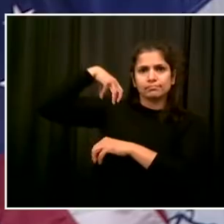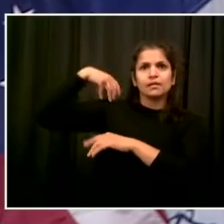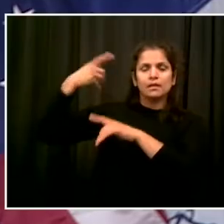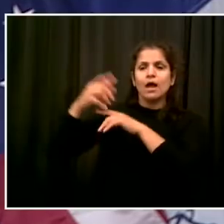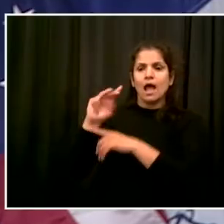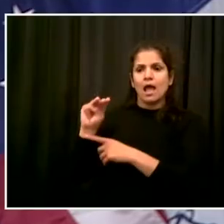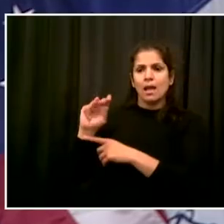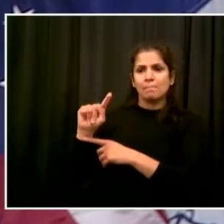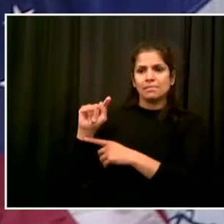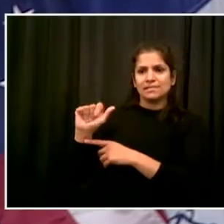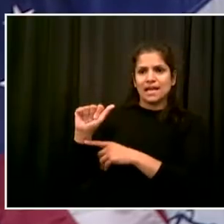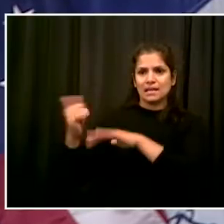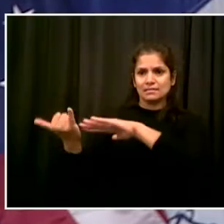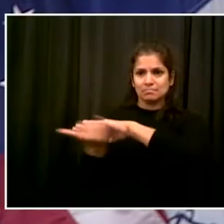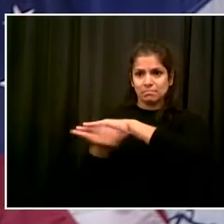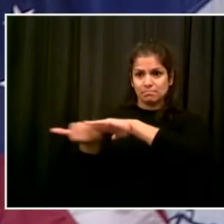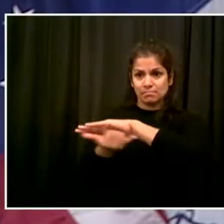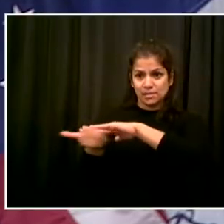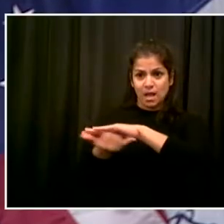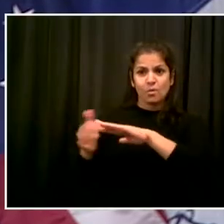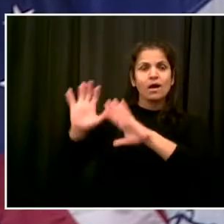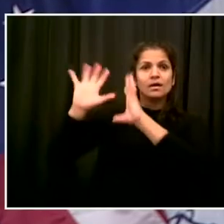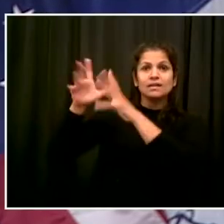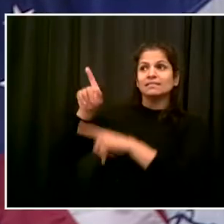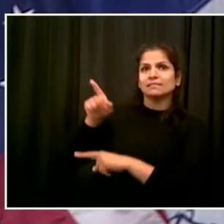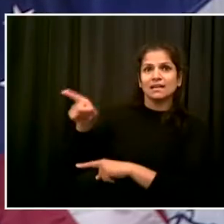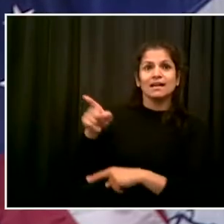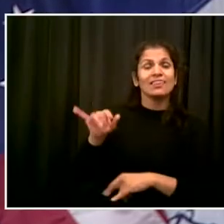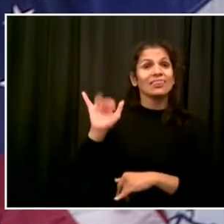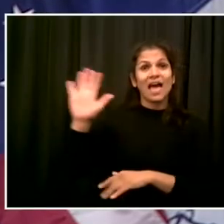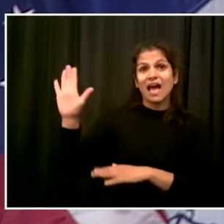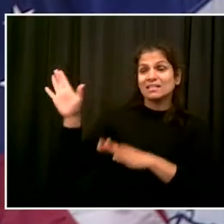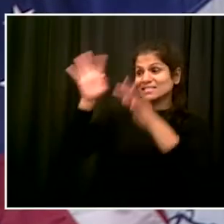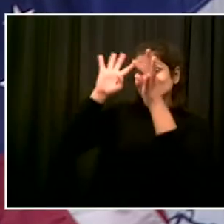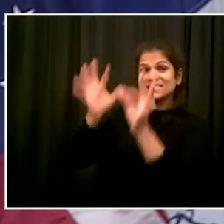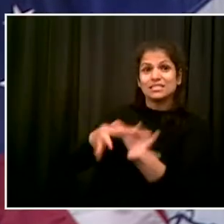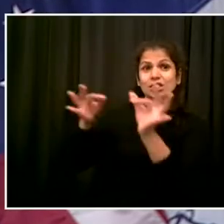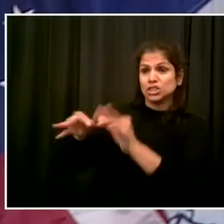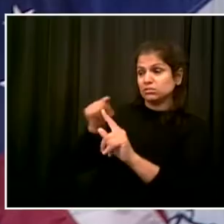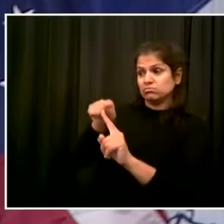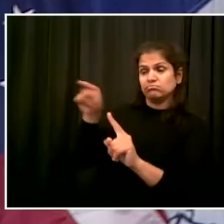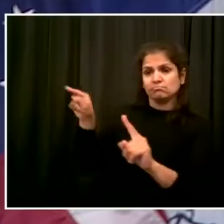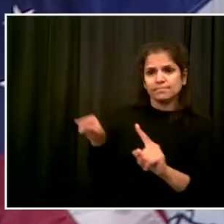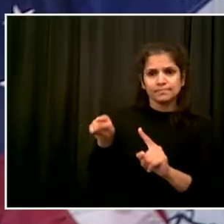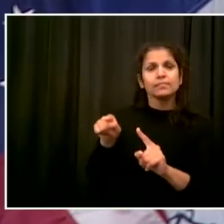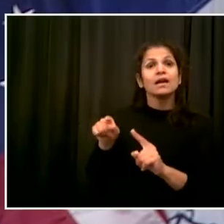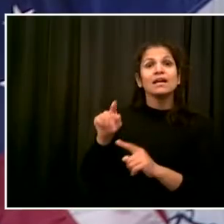HIM FOR MANY YEARS IN THE CONVERSATION TODAY WILL BE ABOUT WHAT WILL ORWK D ANWHAT